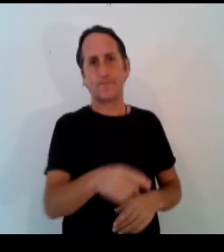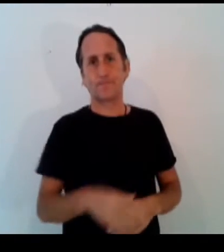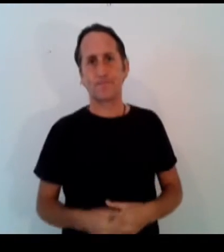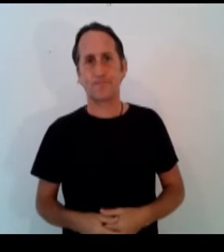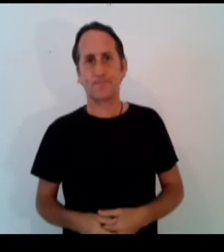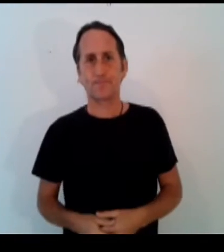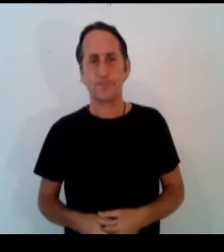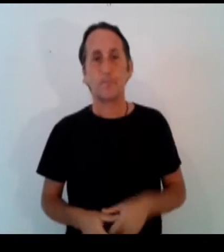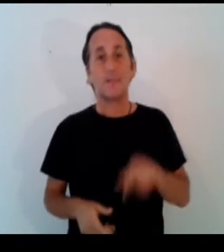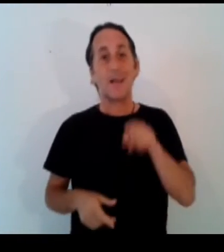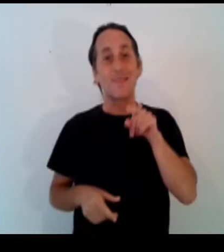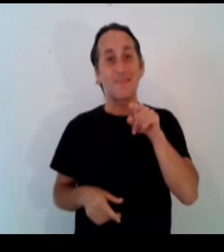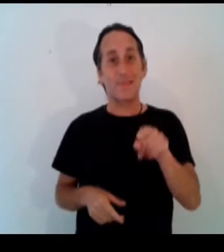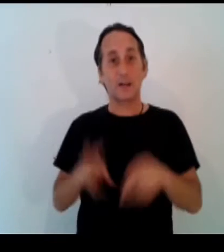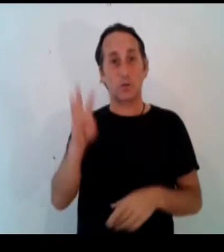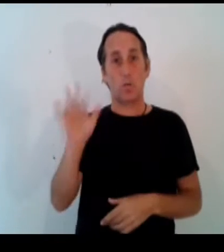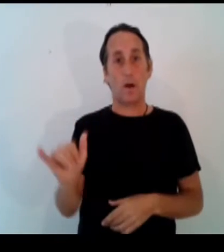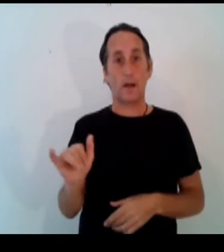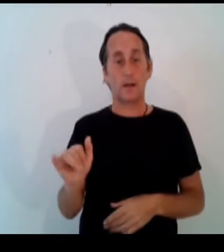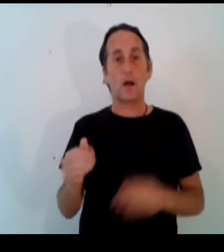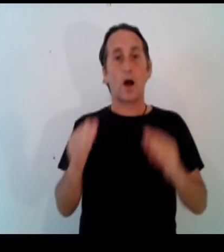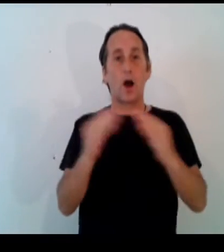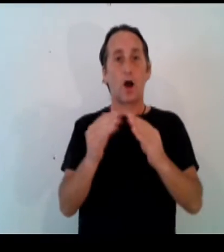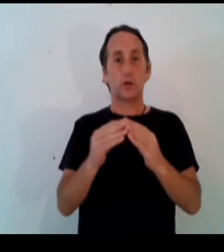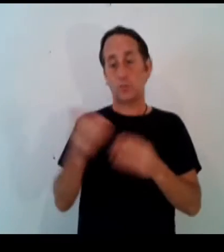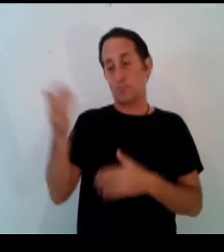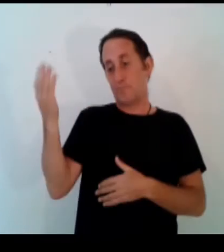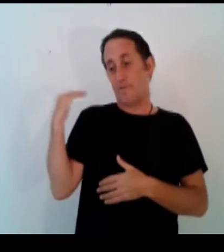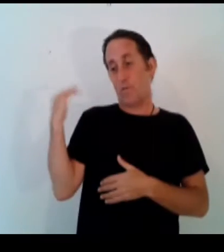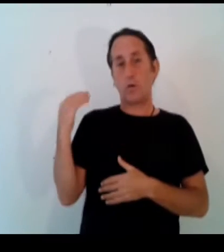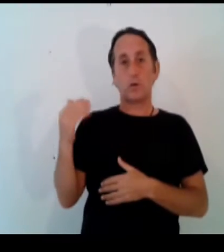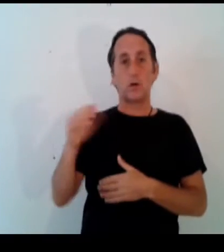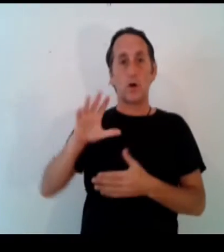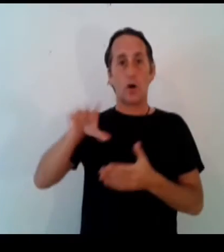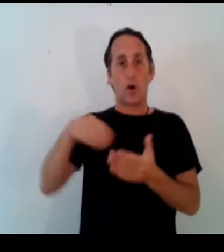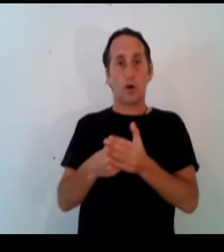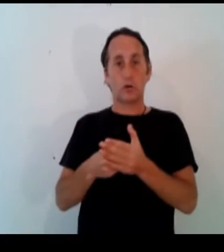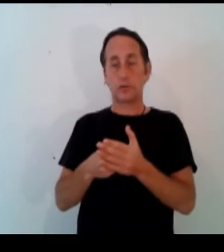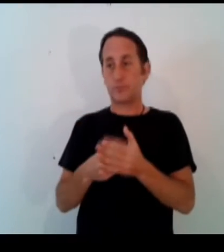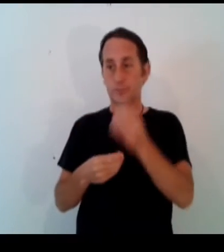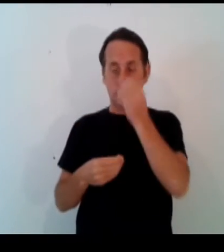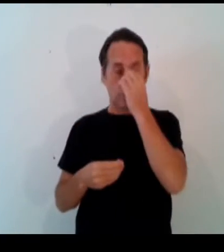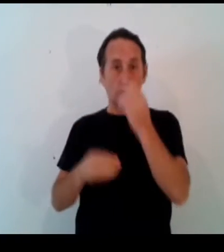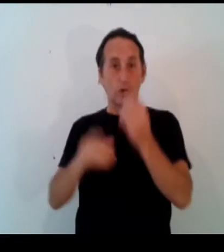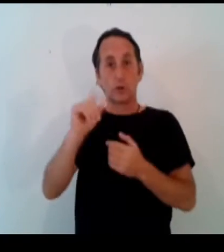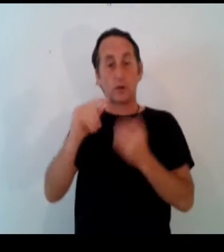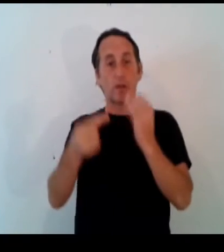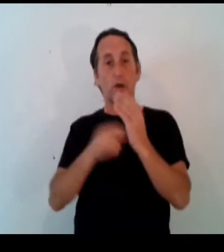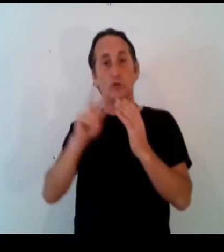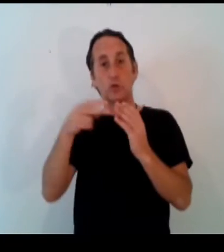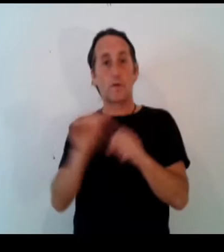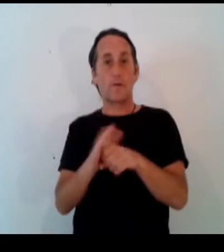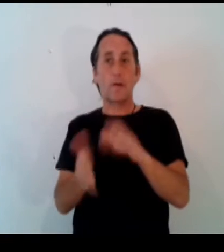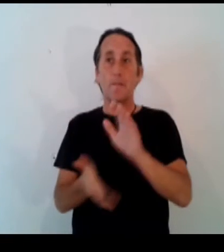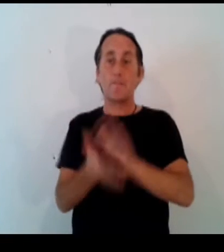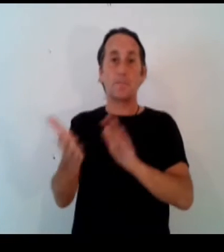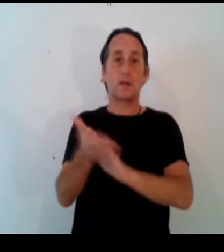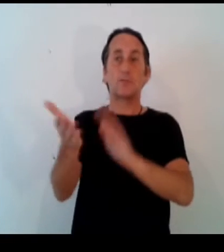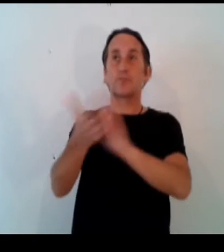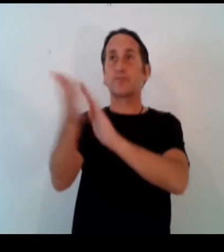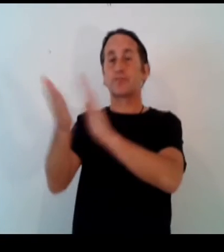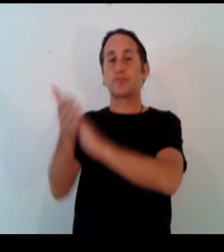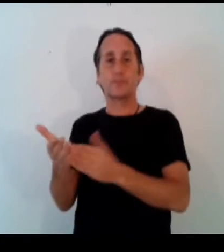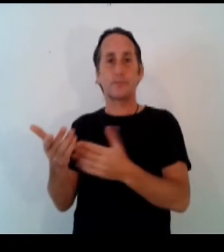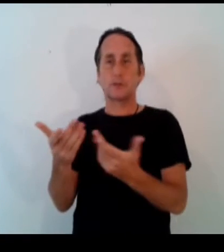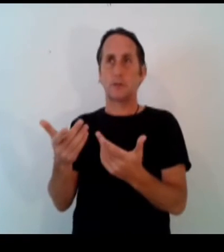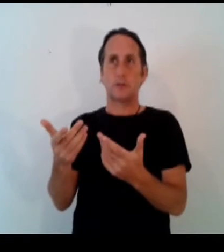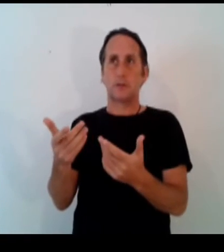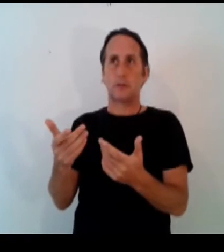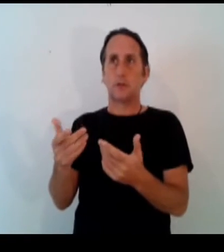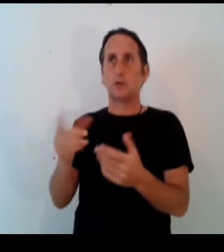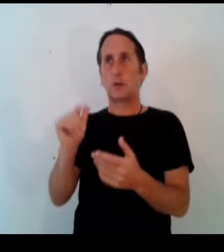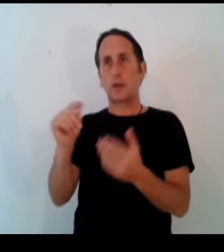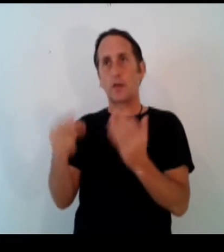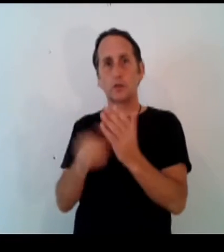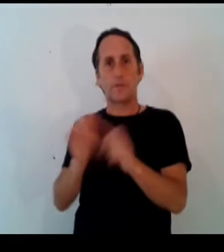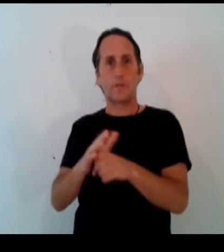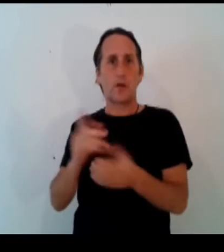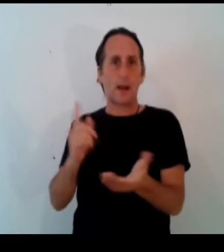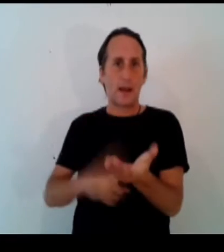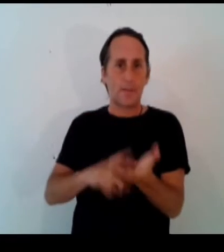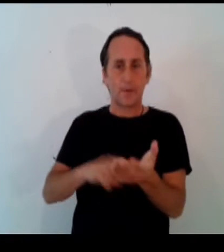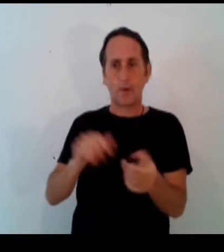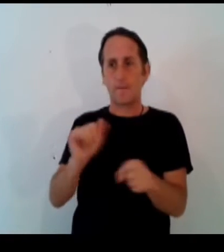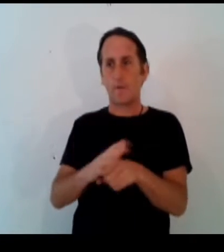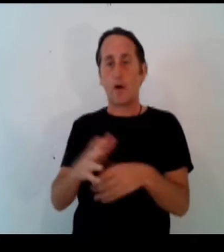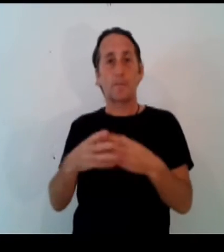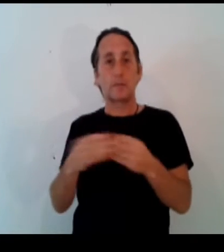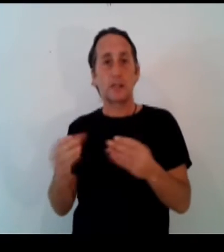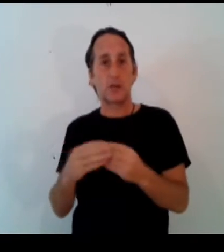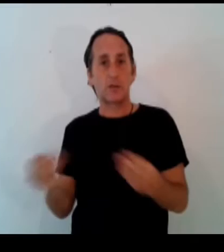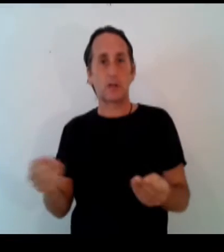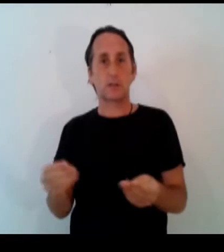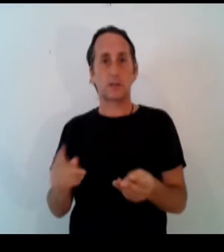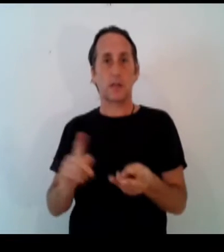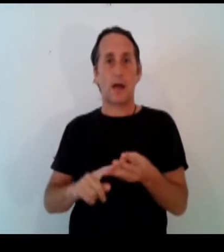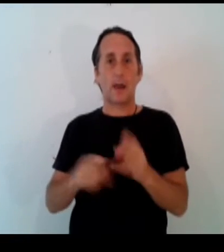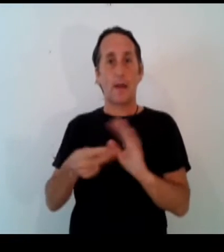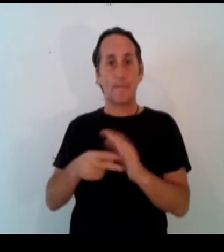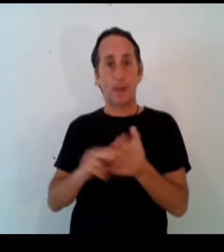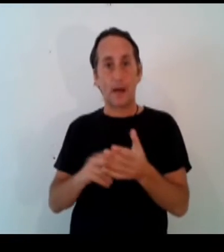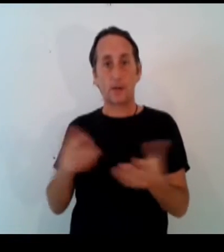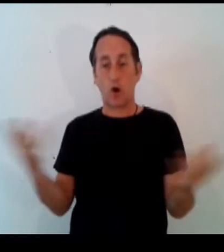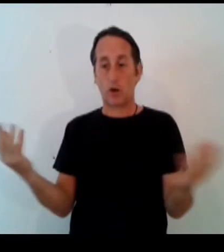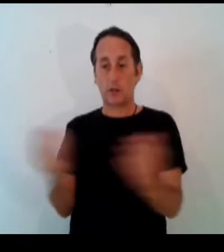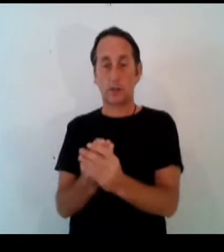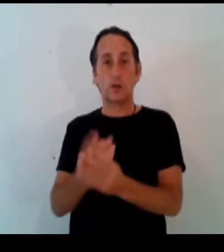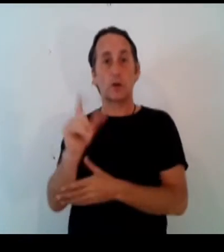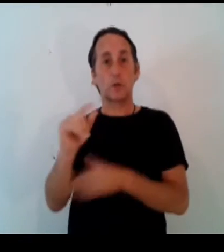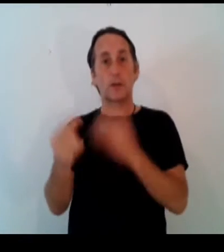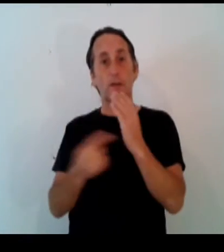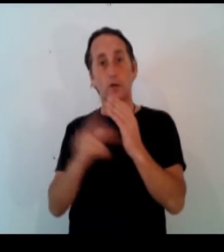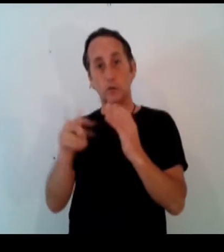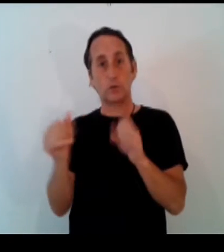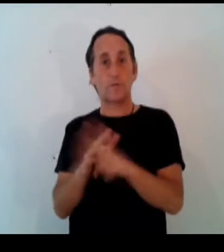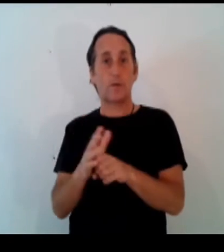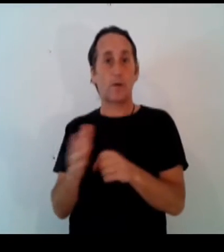So this is basically why houses which cost €20,000 to build when you include the labour, the materials and the planning